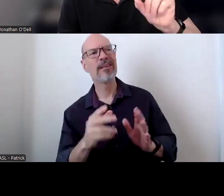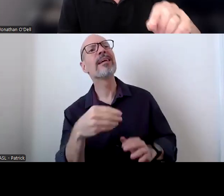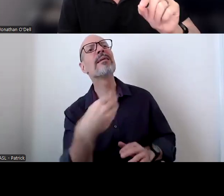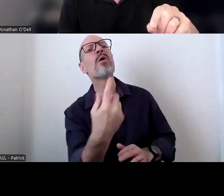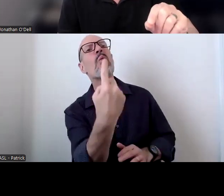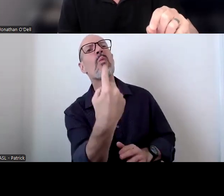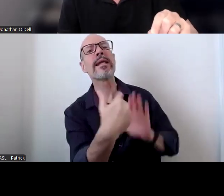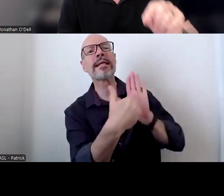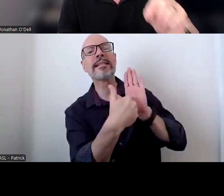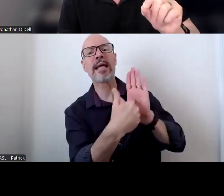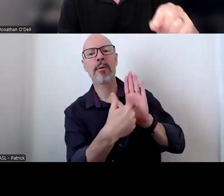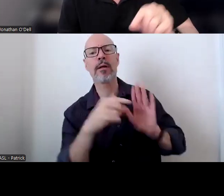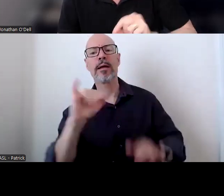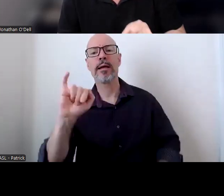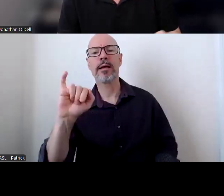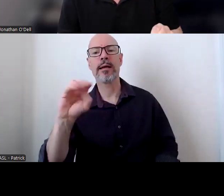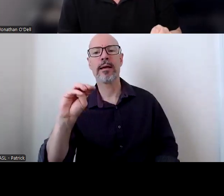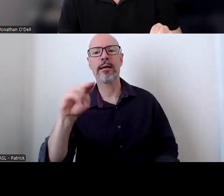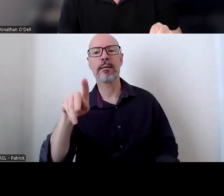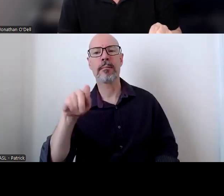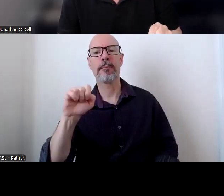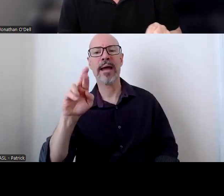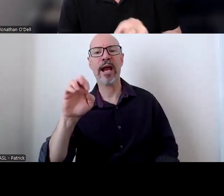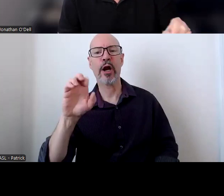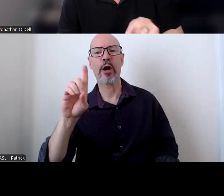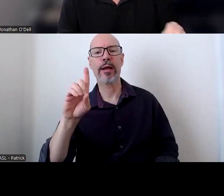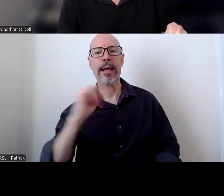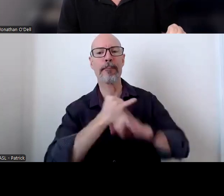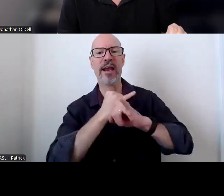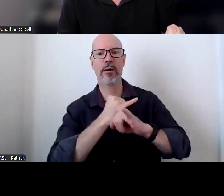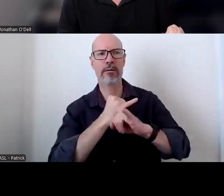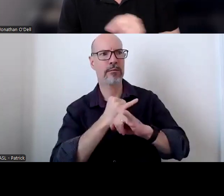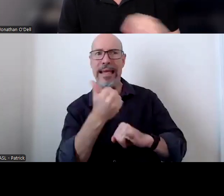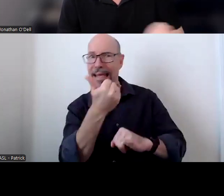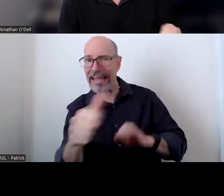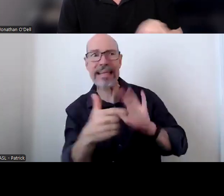one example in which the word "Impaired" has a positive